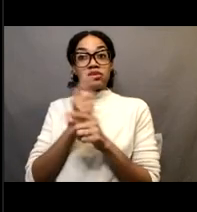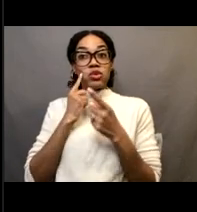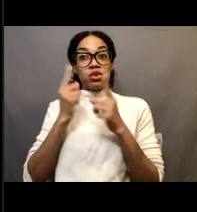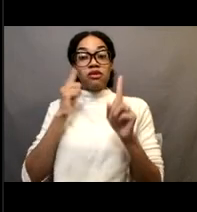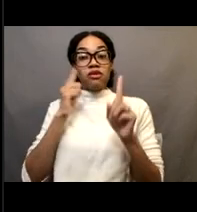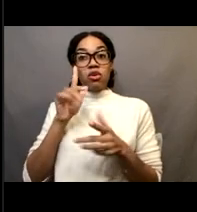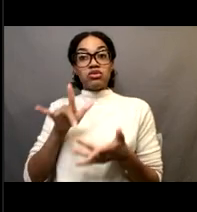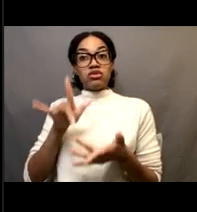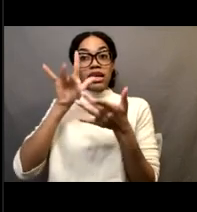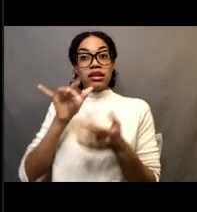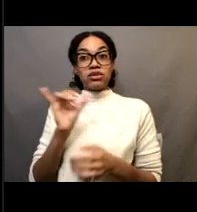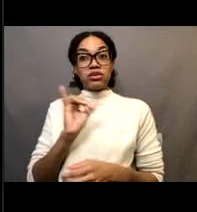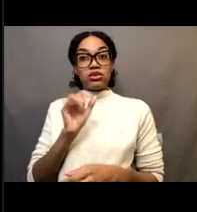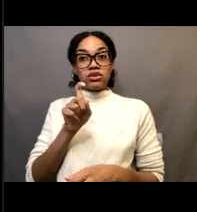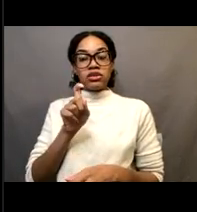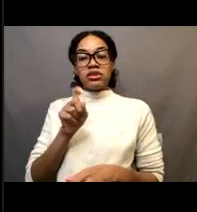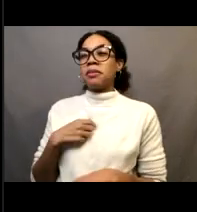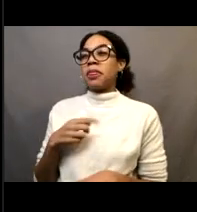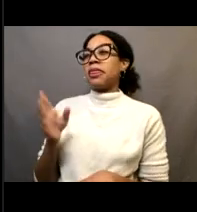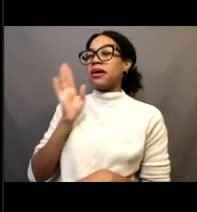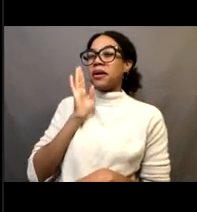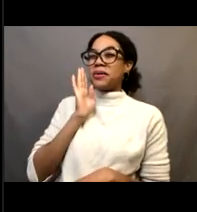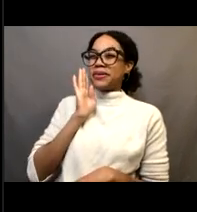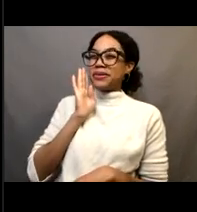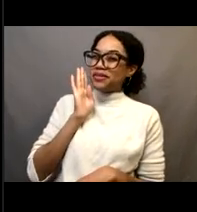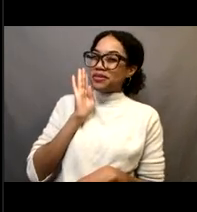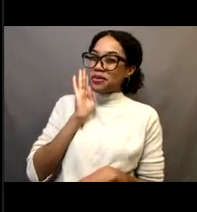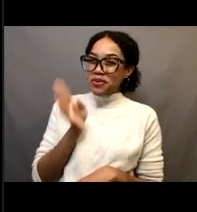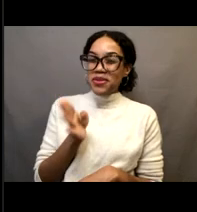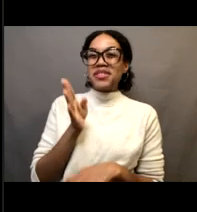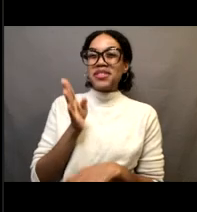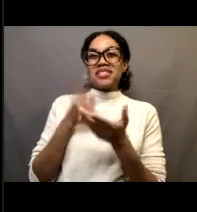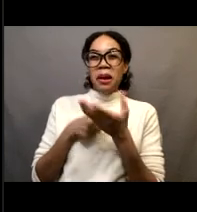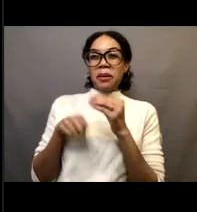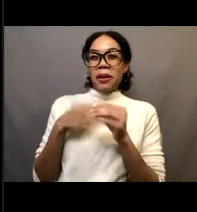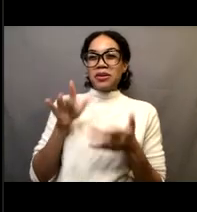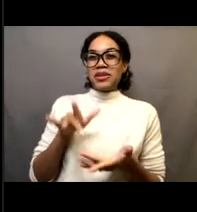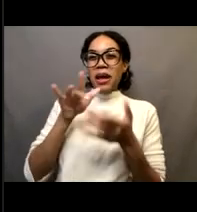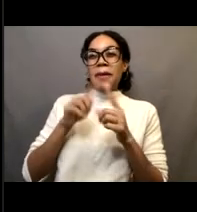I was going to talk about tornadoes today but I knew that we are limited on time. So I took out that slide